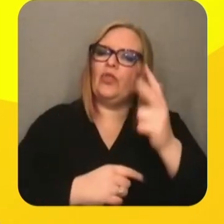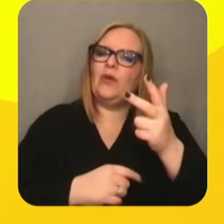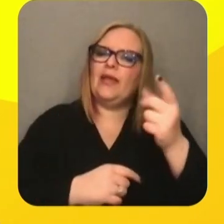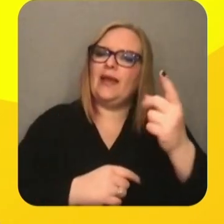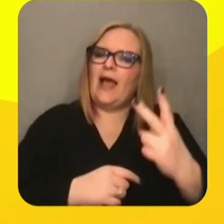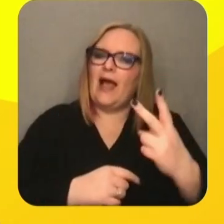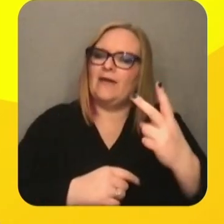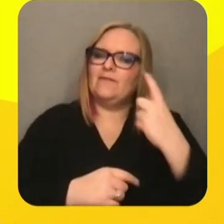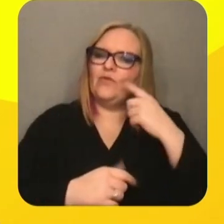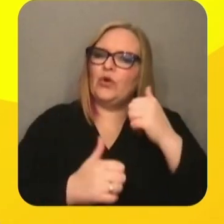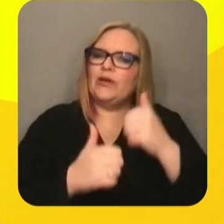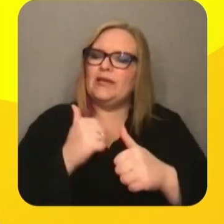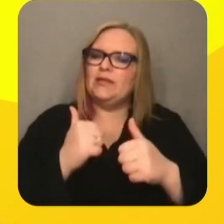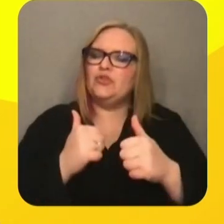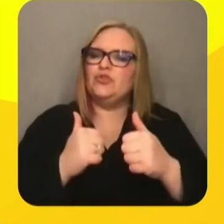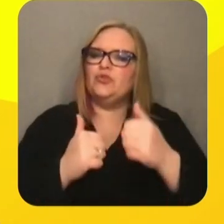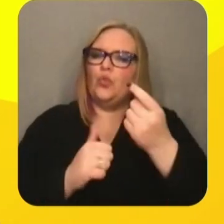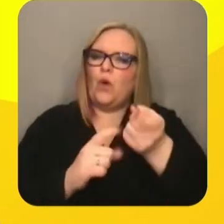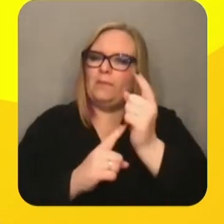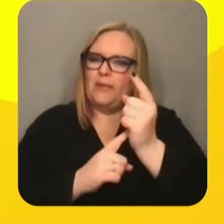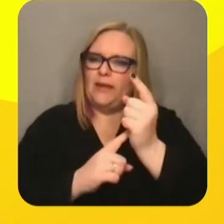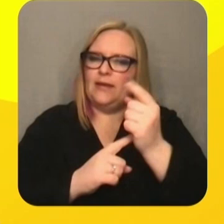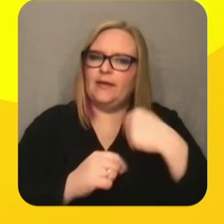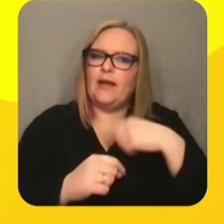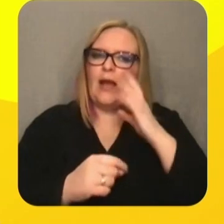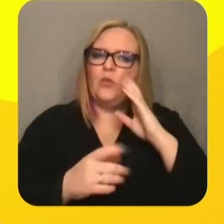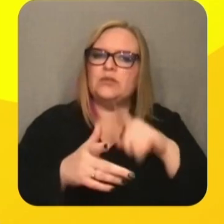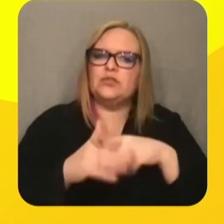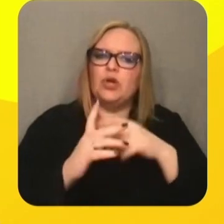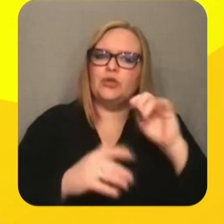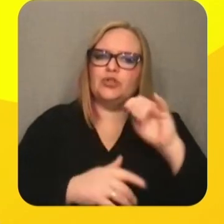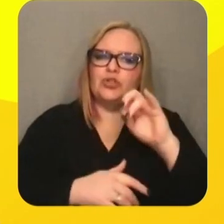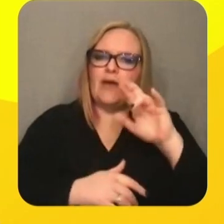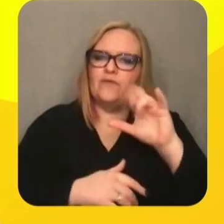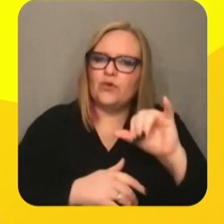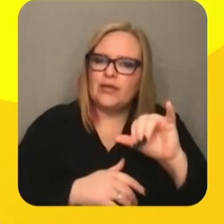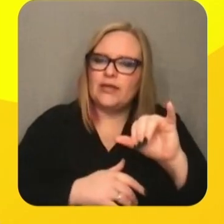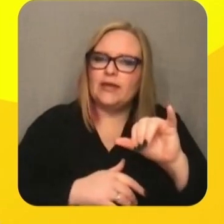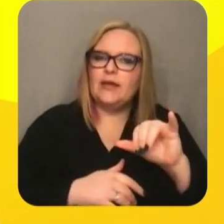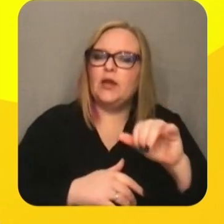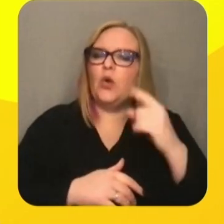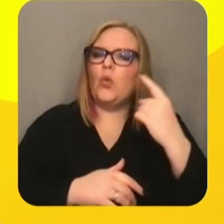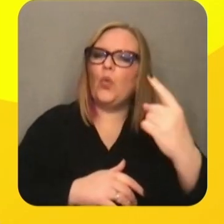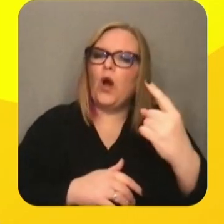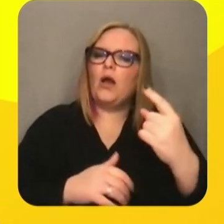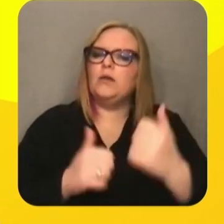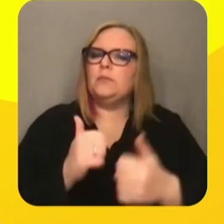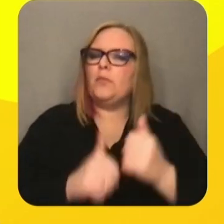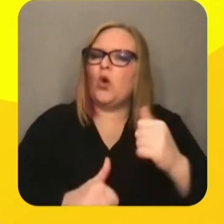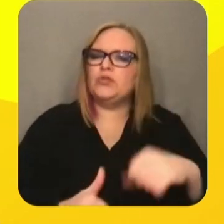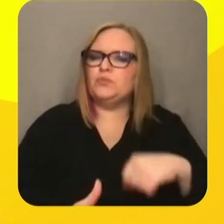I'm gonna start with you, Geoffrey. The thing... The one thing that you're most proud of in the world of DEI.